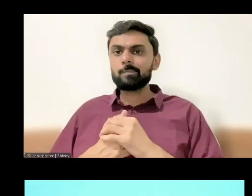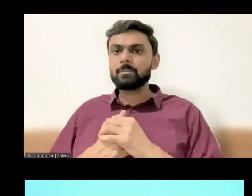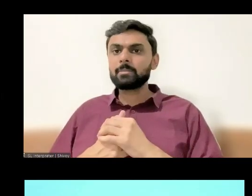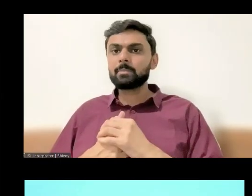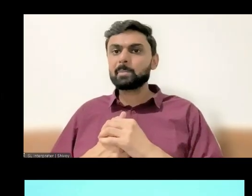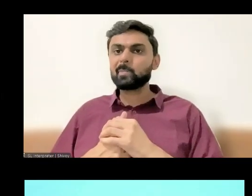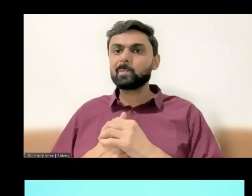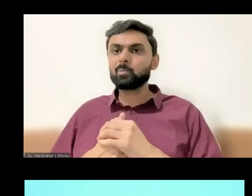champions.